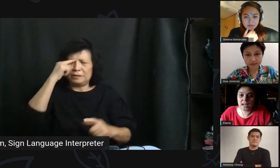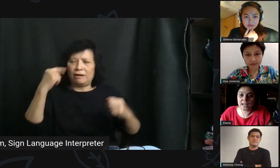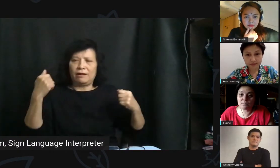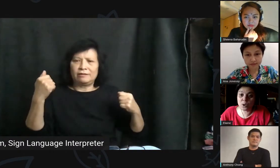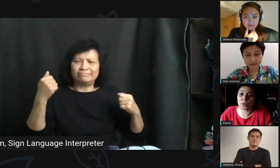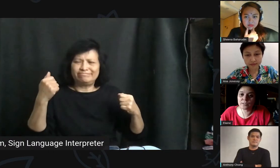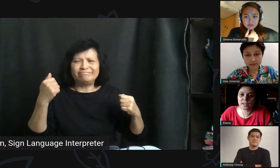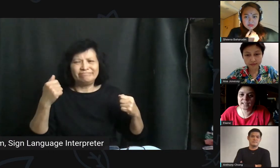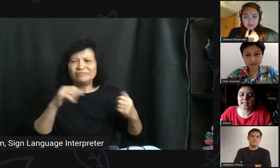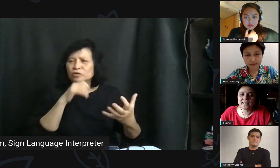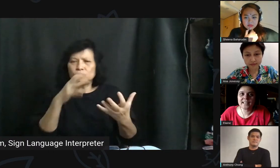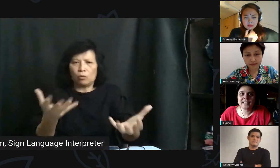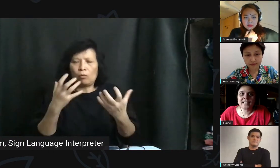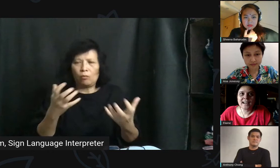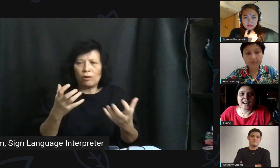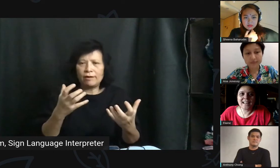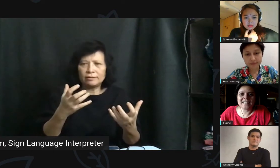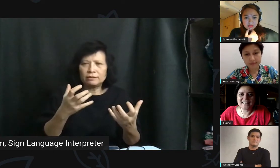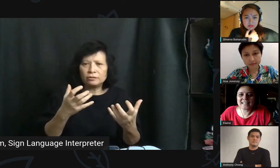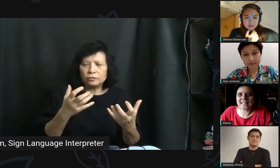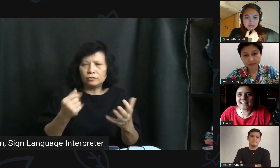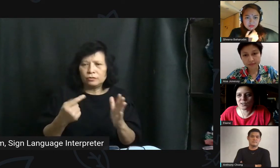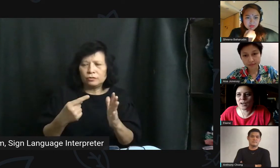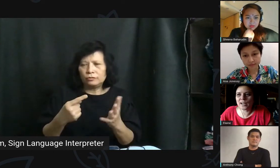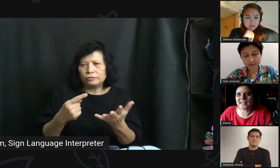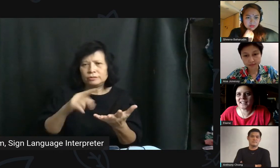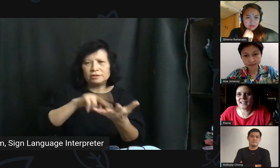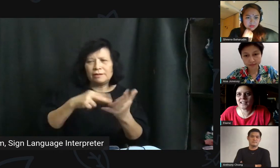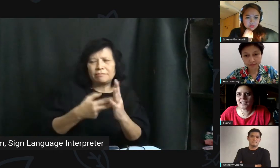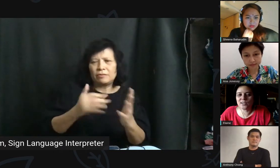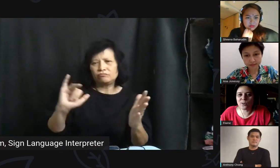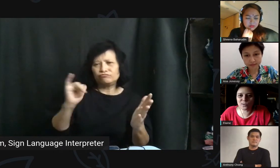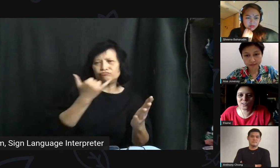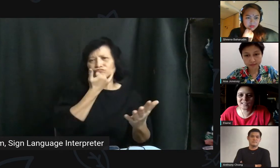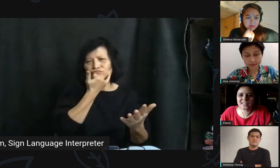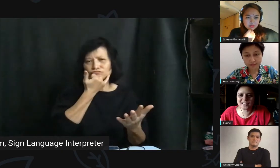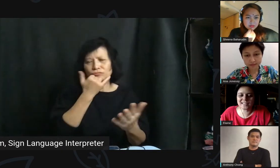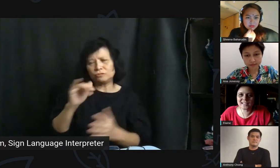the BIM poet, right? And it is quite an awkward